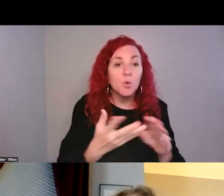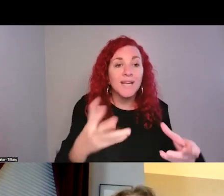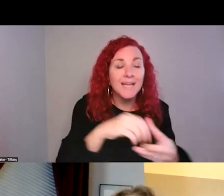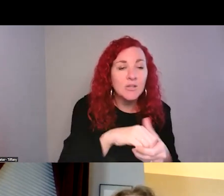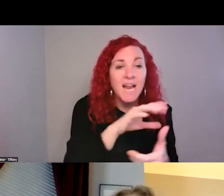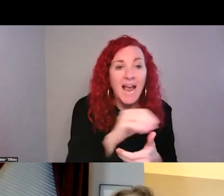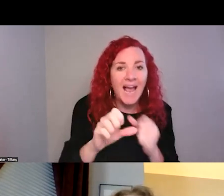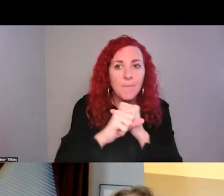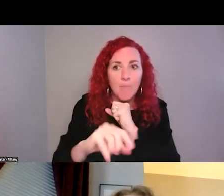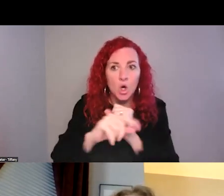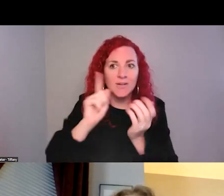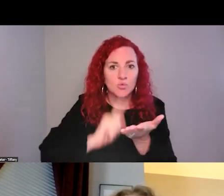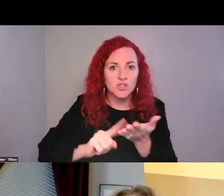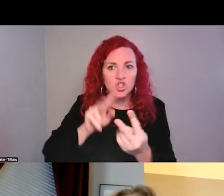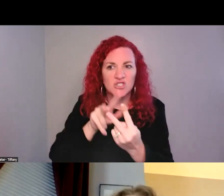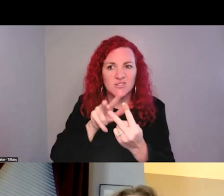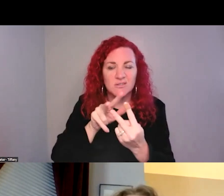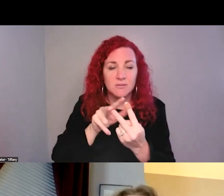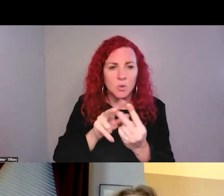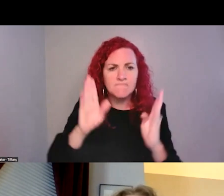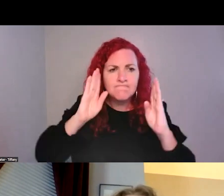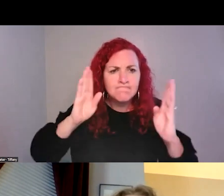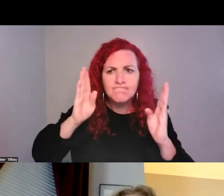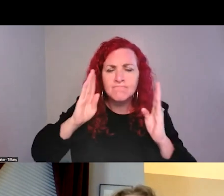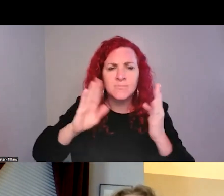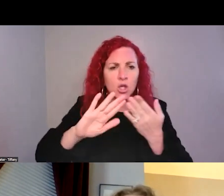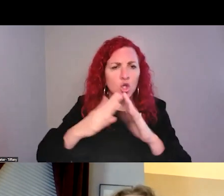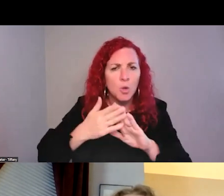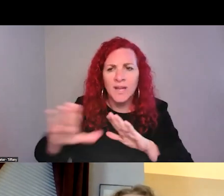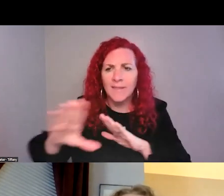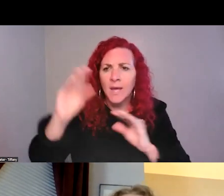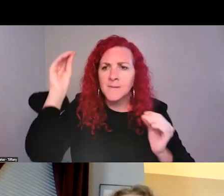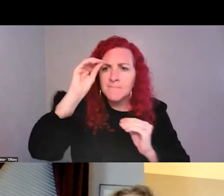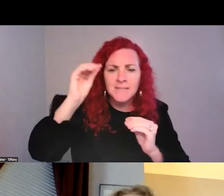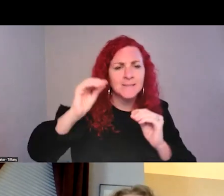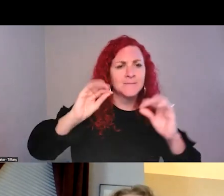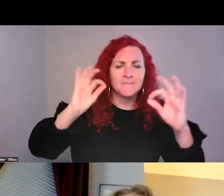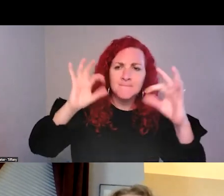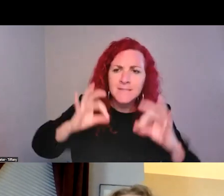WE HAVE BEEN LISTENING TO THE COMMUNITY ABOUT FEARS AND CONCERNS